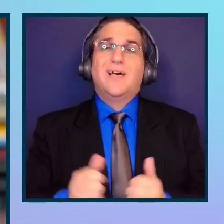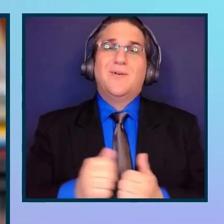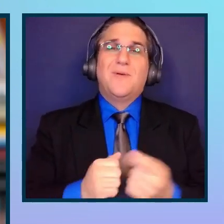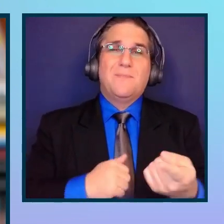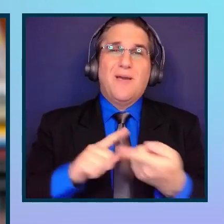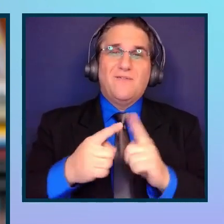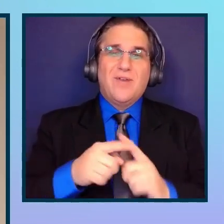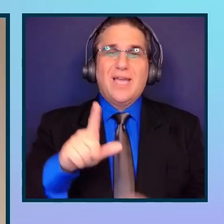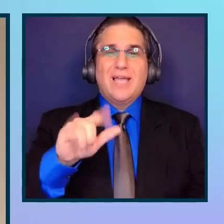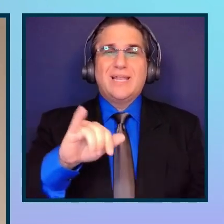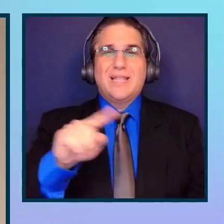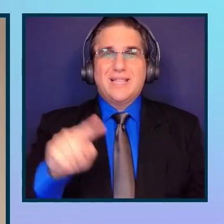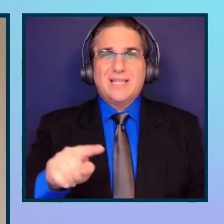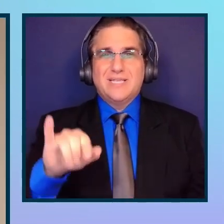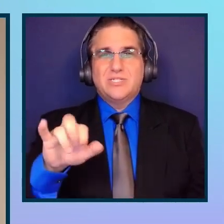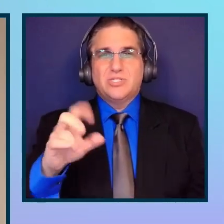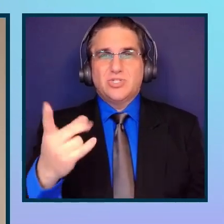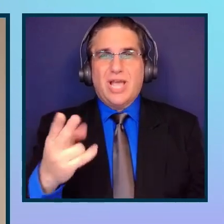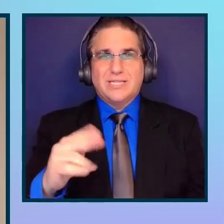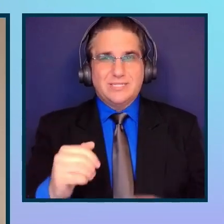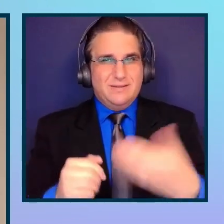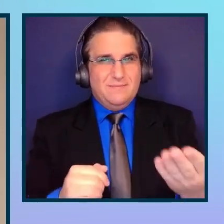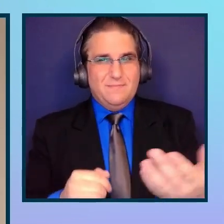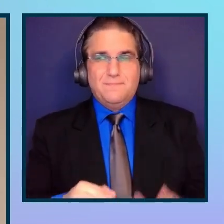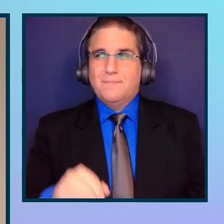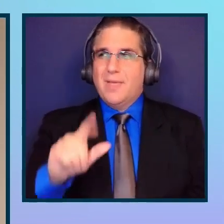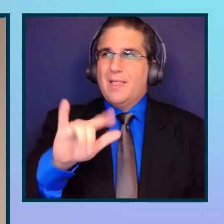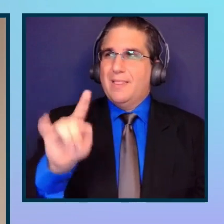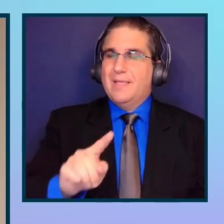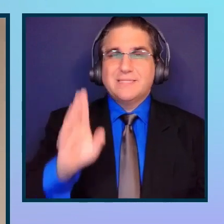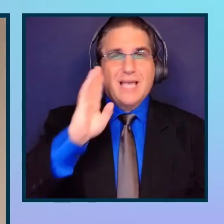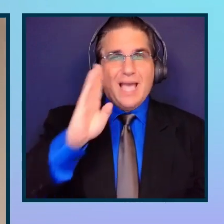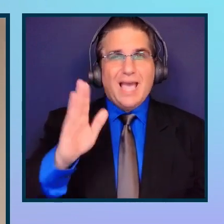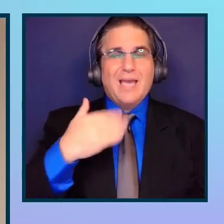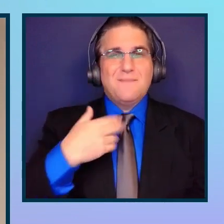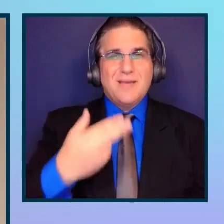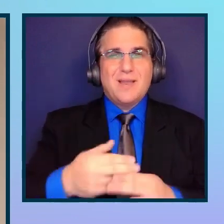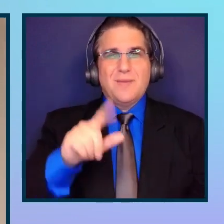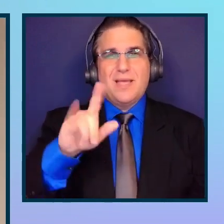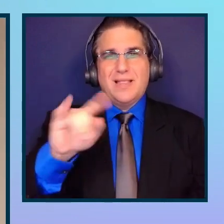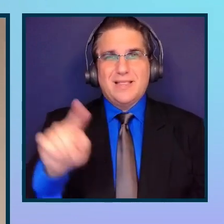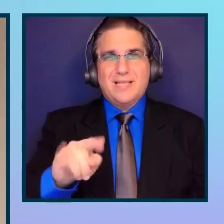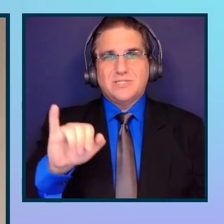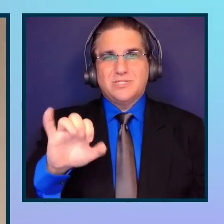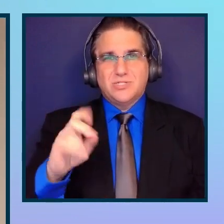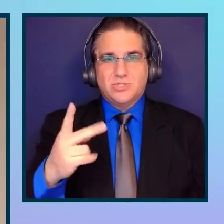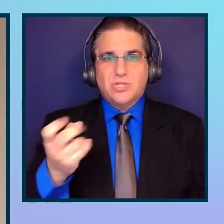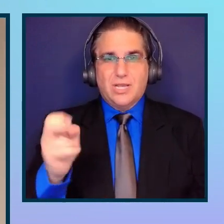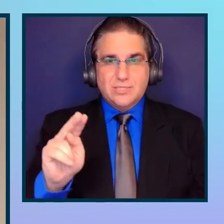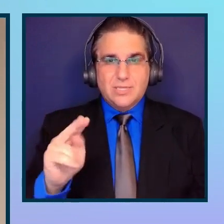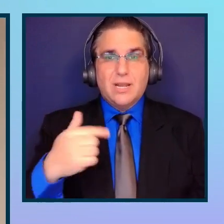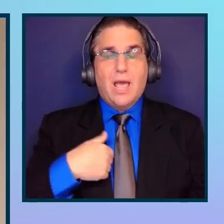Hi Liz. Hi Seth and hi everyone. My name is Liz Jackson, I am a founding partner of the Disabled List